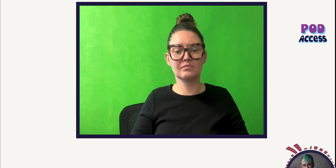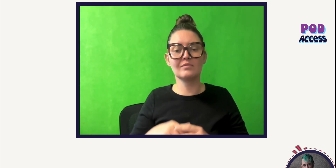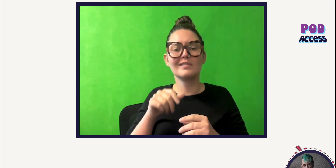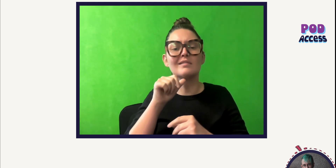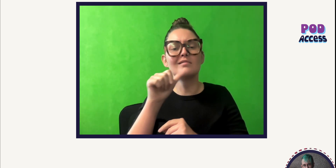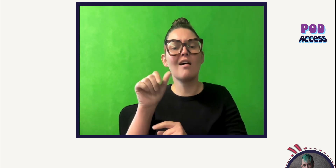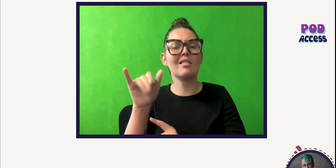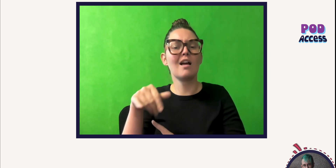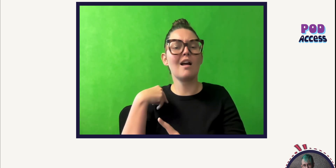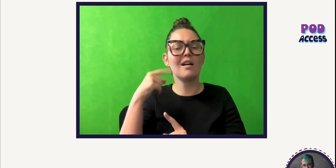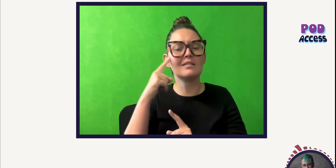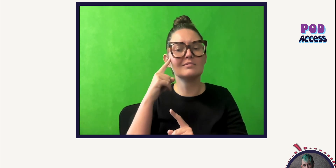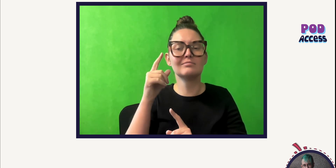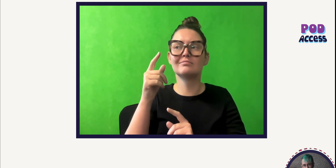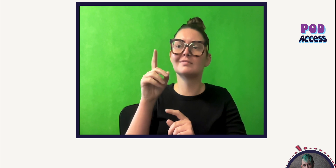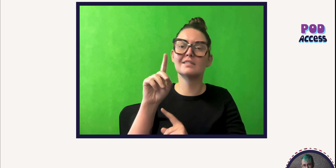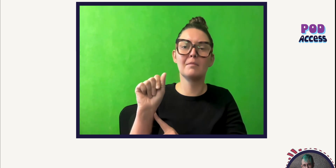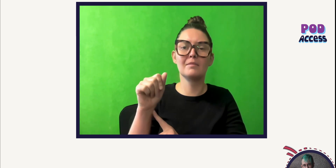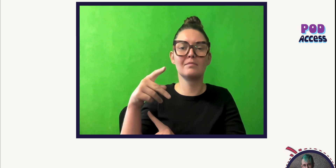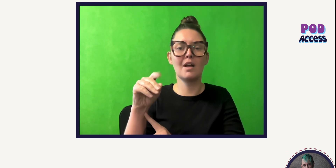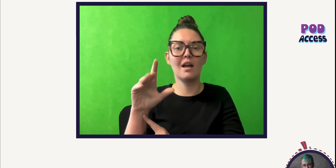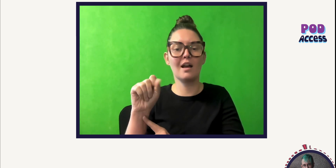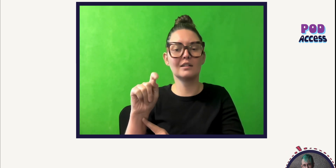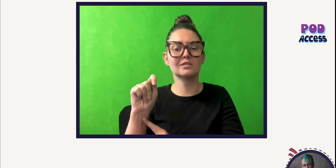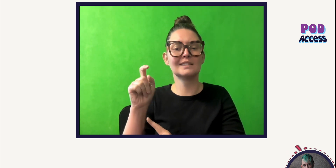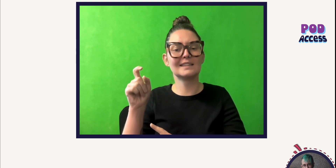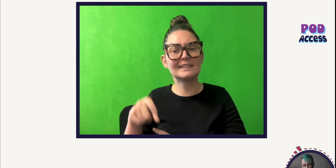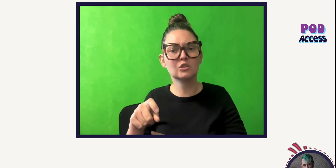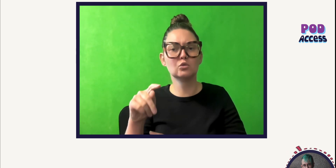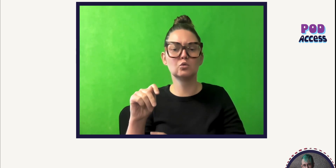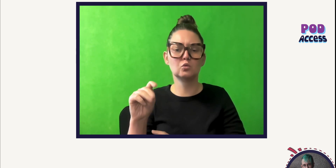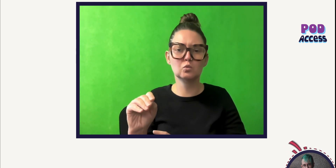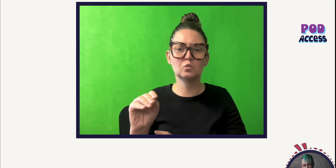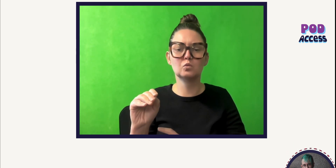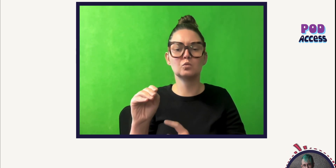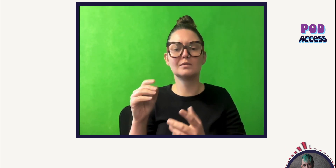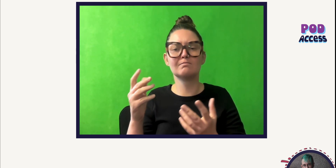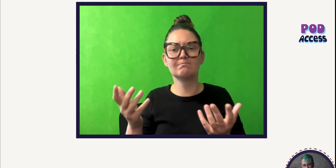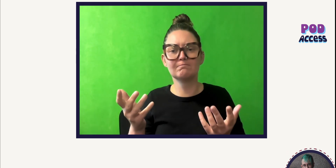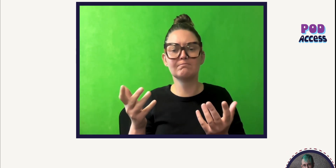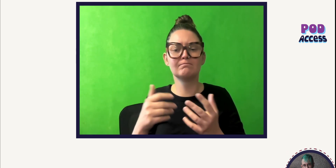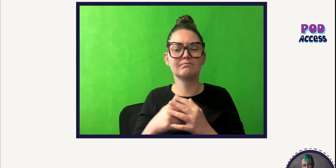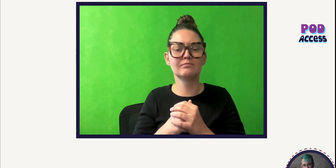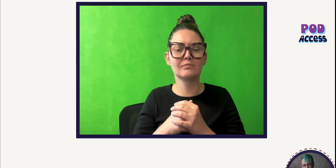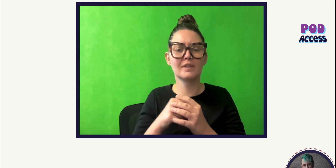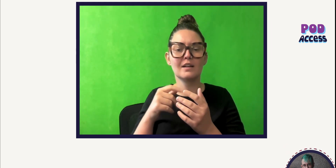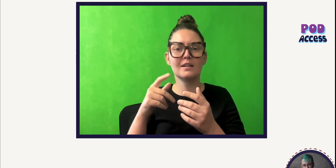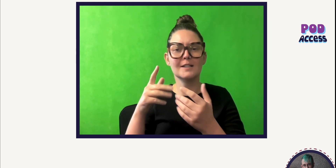Not that I think every disability podcast needs to address ableism directly in their content.